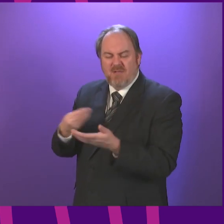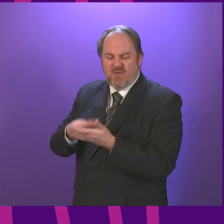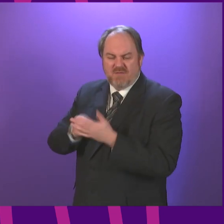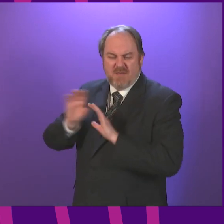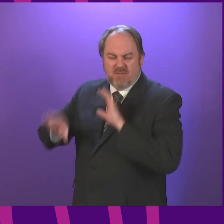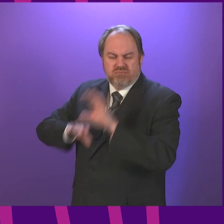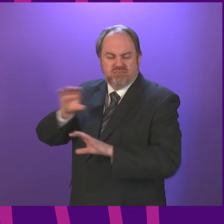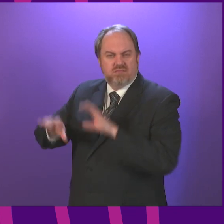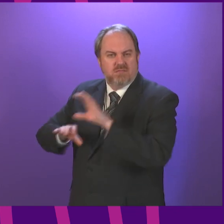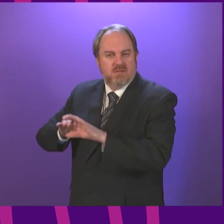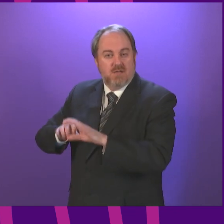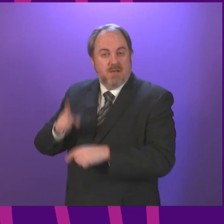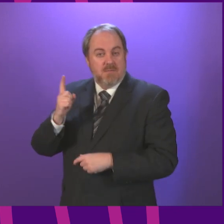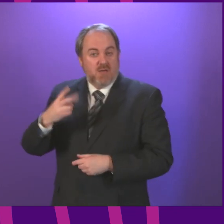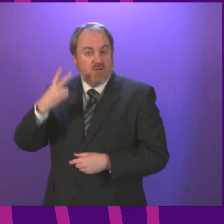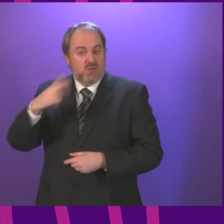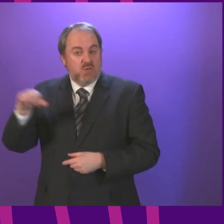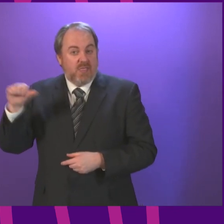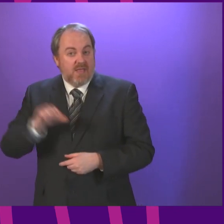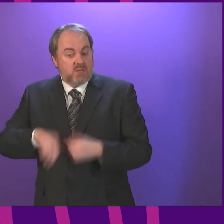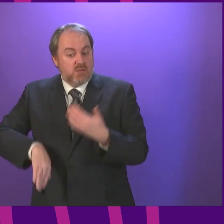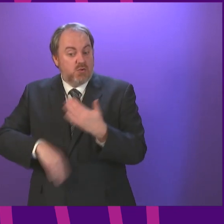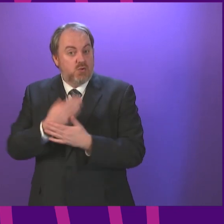not 2,000 new jobs.